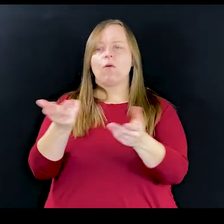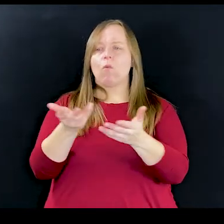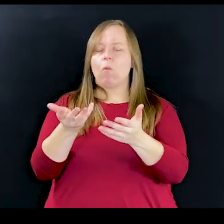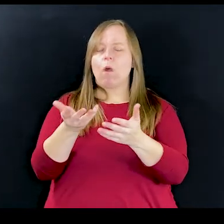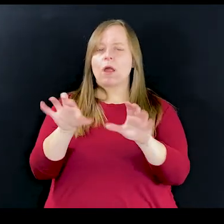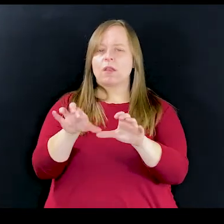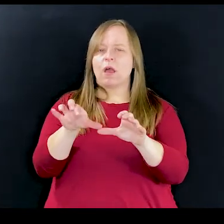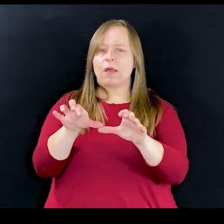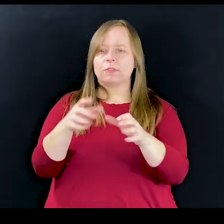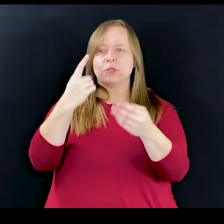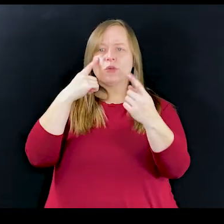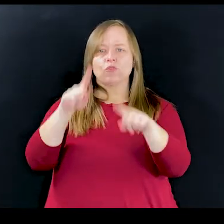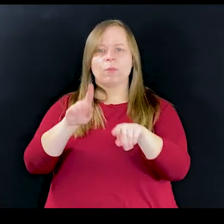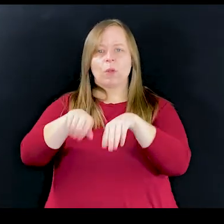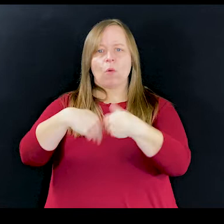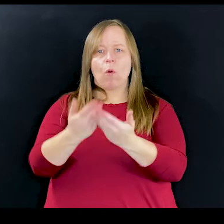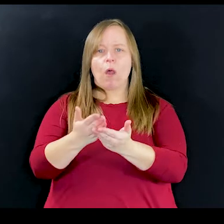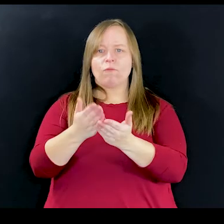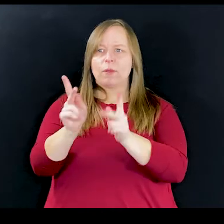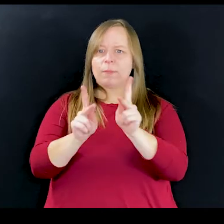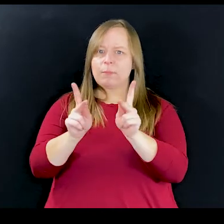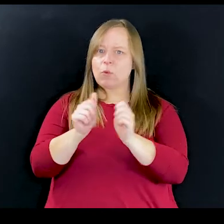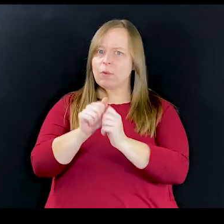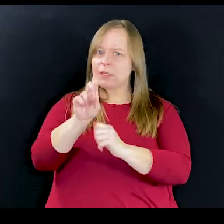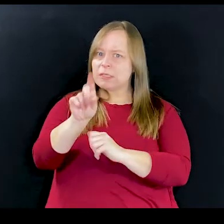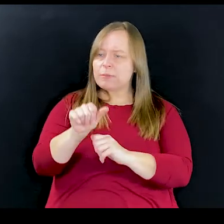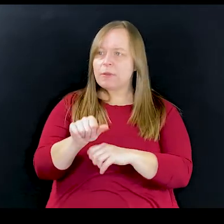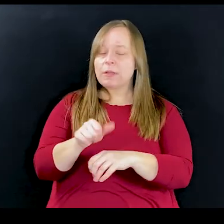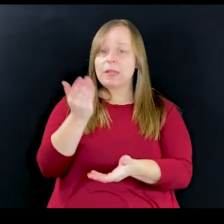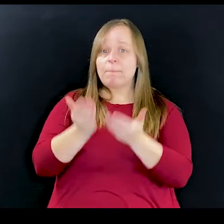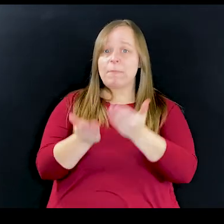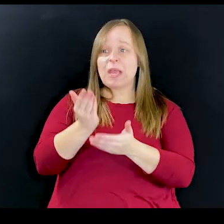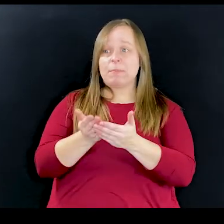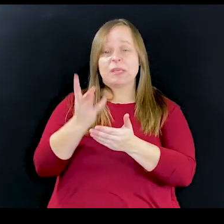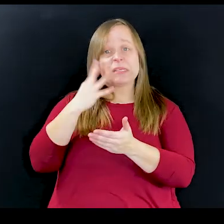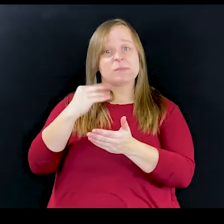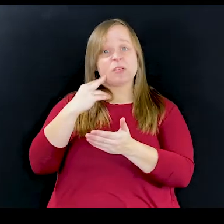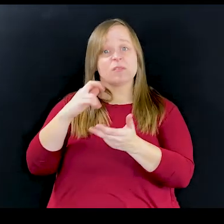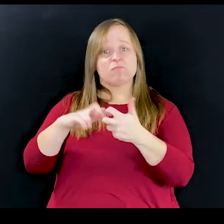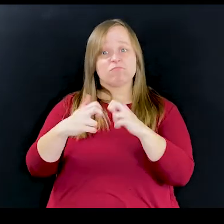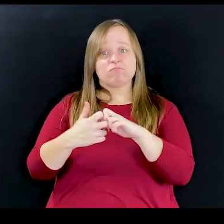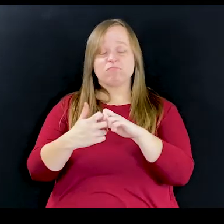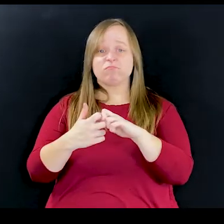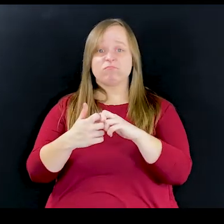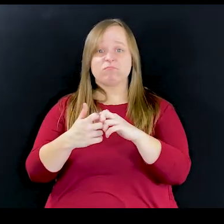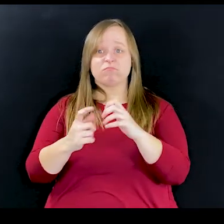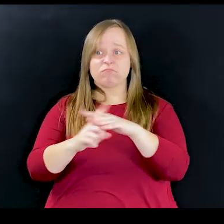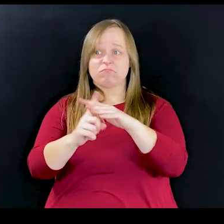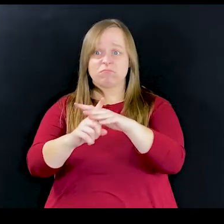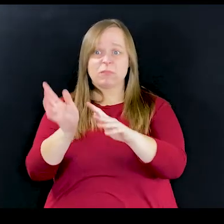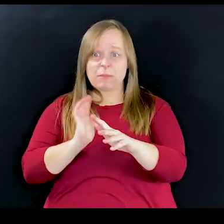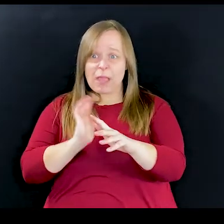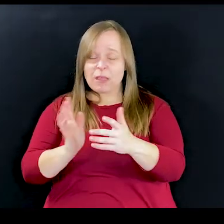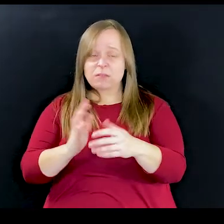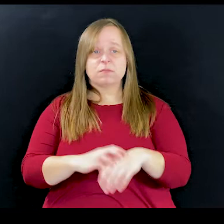What does this agreement offer riders with disabilities that may have experienced some of these issues?